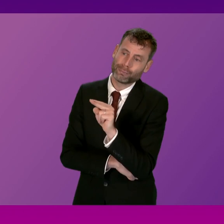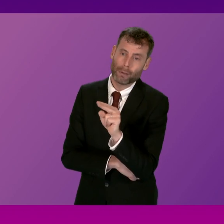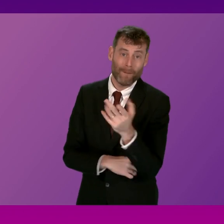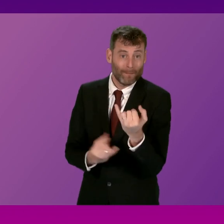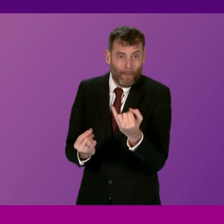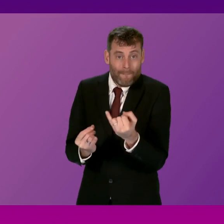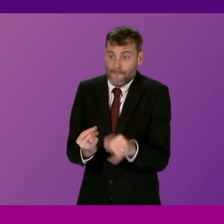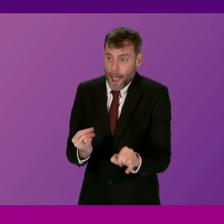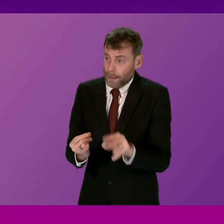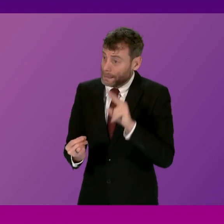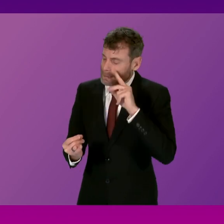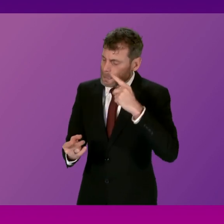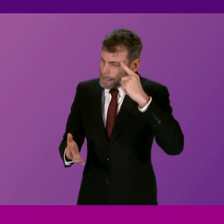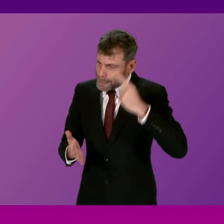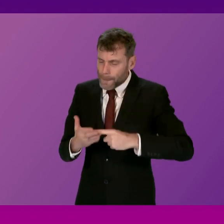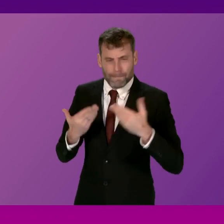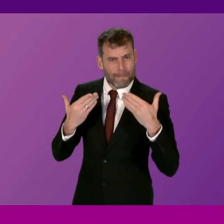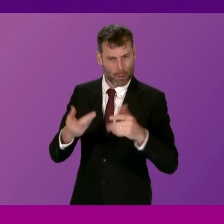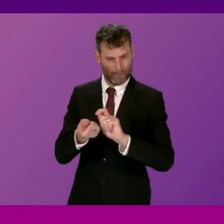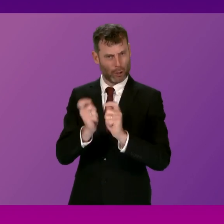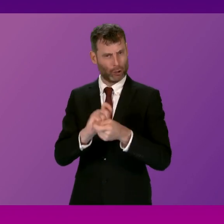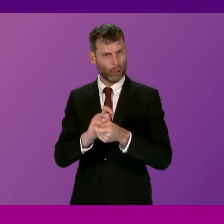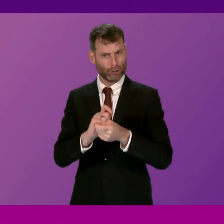action towards both ambitions.